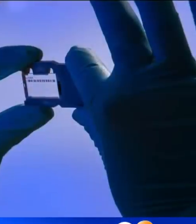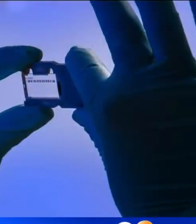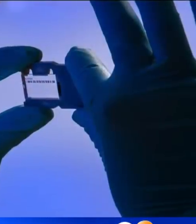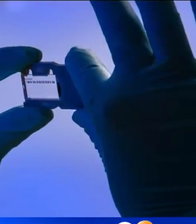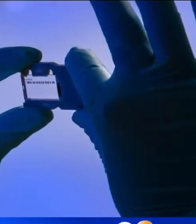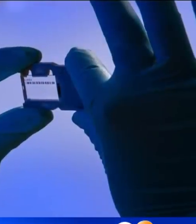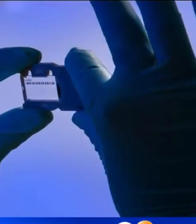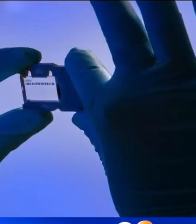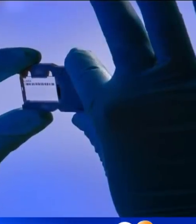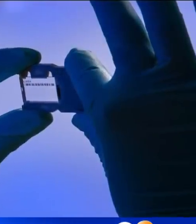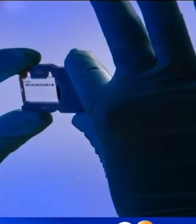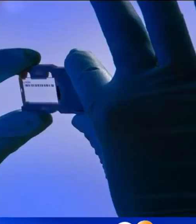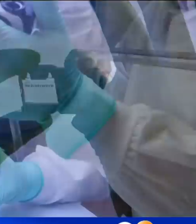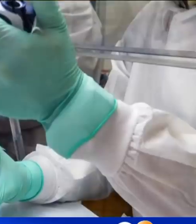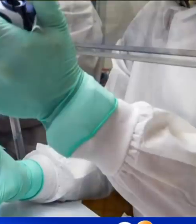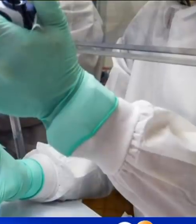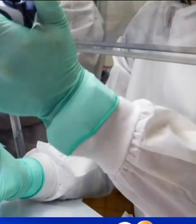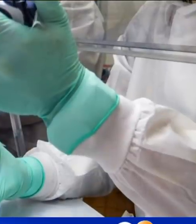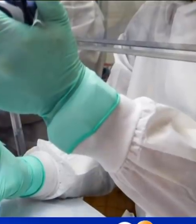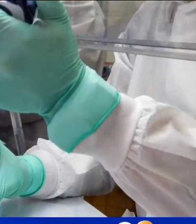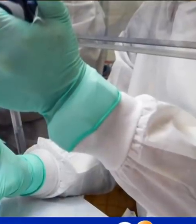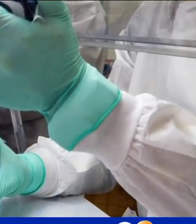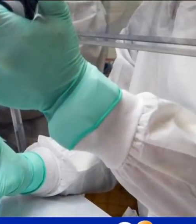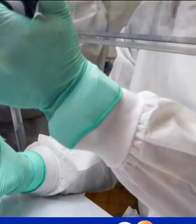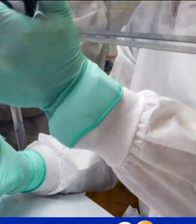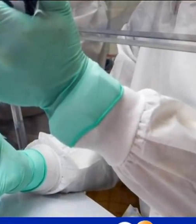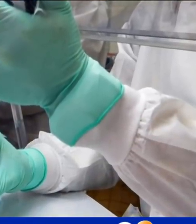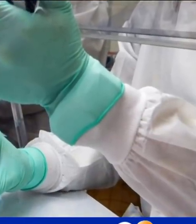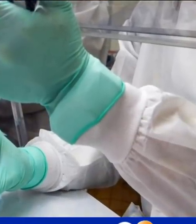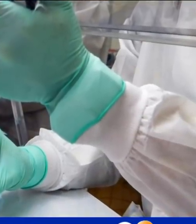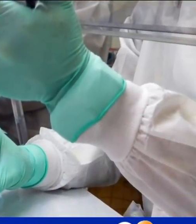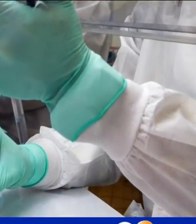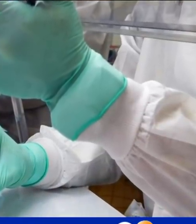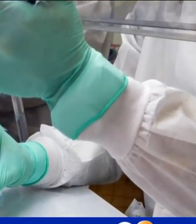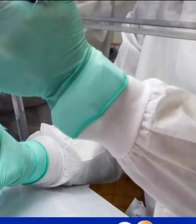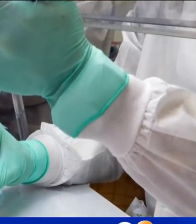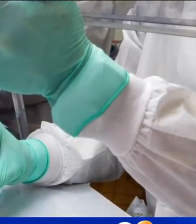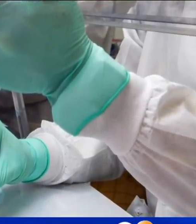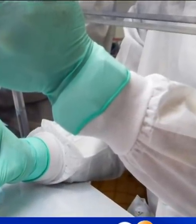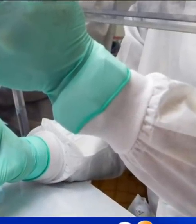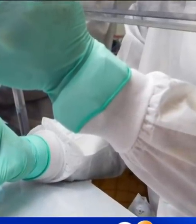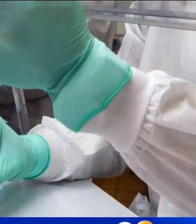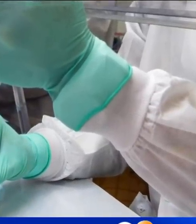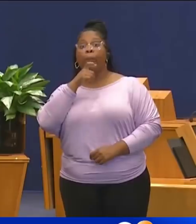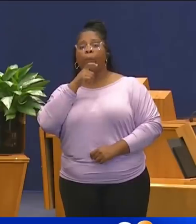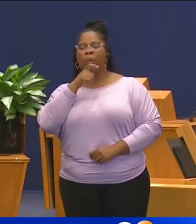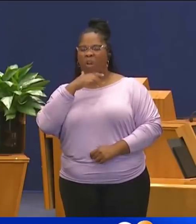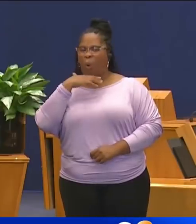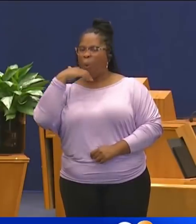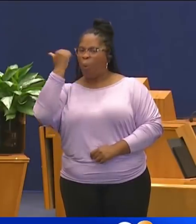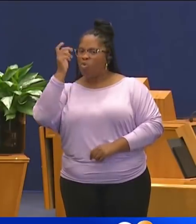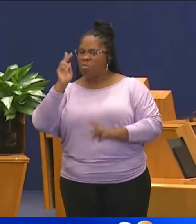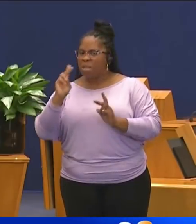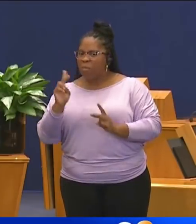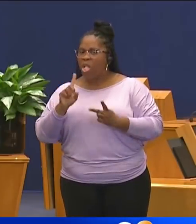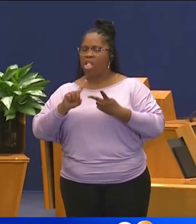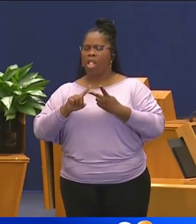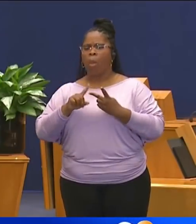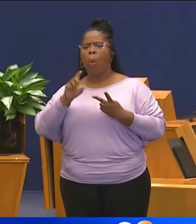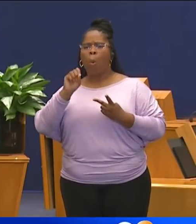WE WILL SEE A LOT MORE CASES THIS WEEKEND AND NEXT. REPORTER: QUESTIONS THAT THE EXPERTS CANNOT PINPOINT HOW HIGH THEY WILL BE.